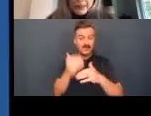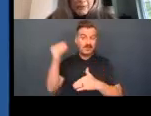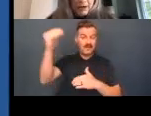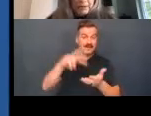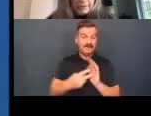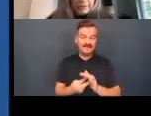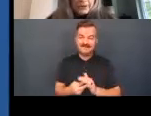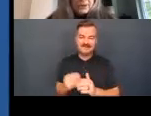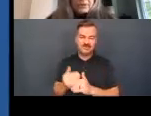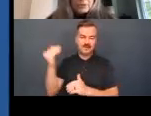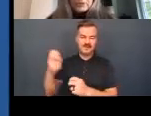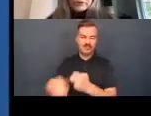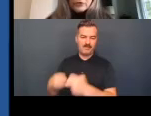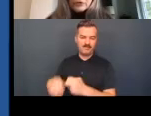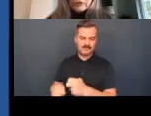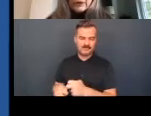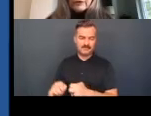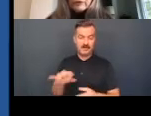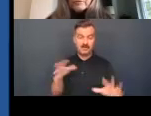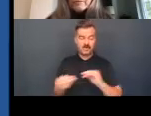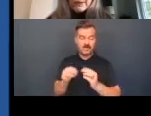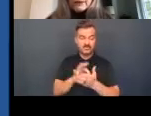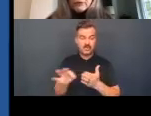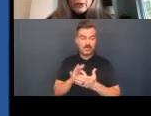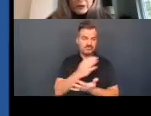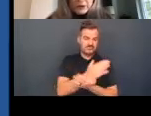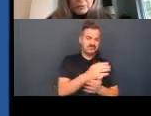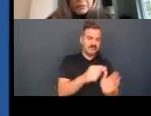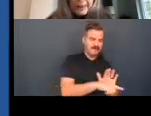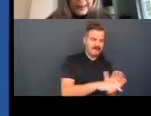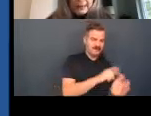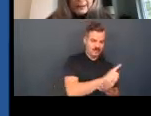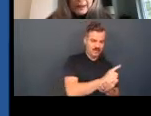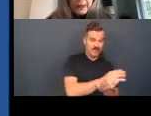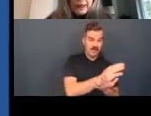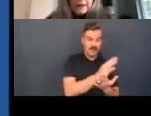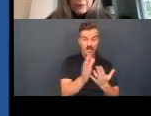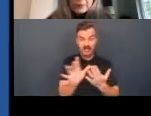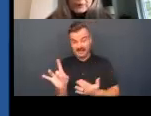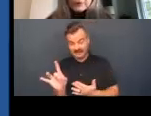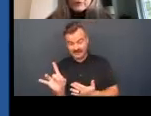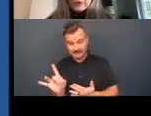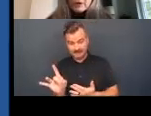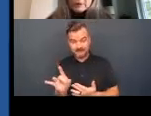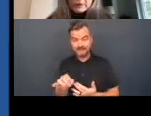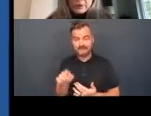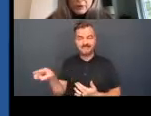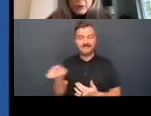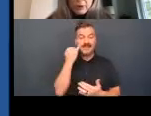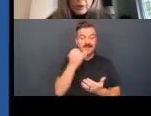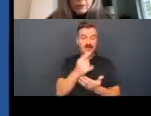problems, total scores range from minus one to 8am persons with the lowest score would